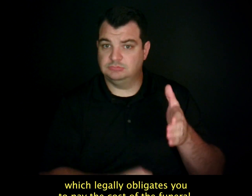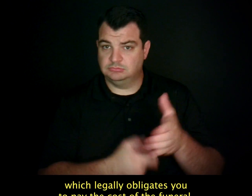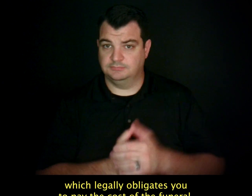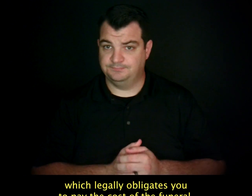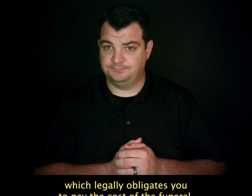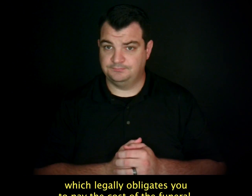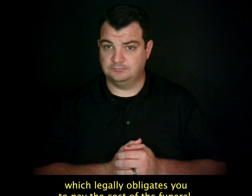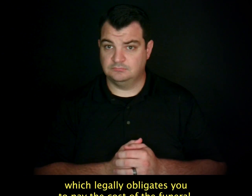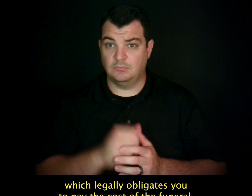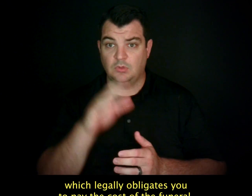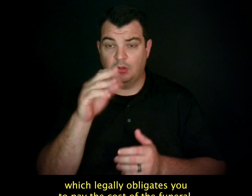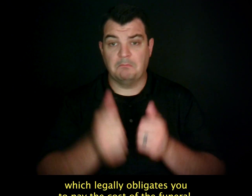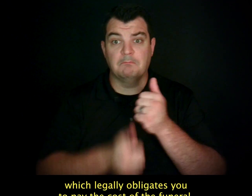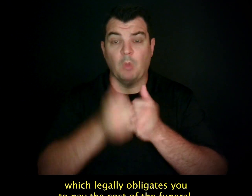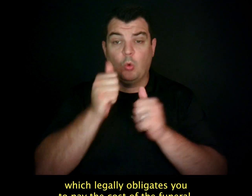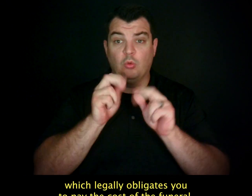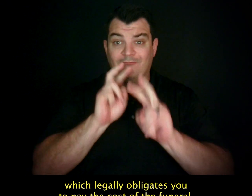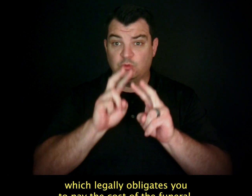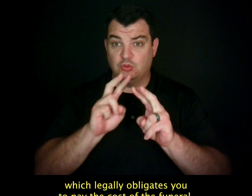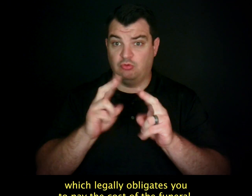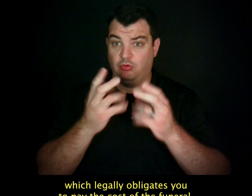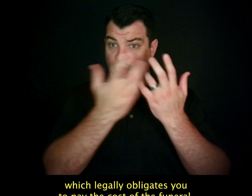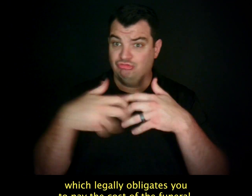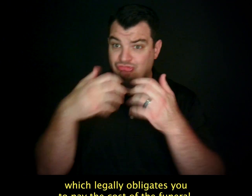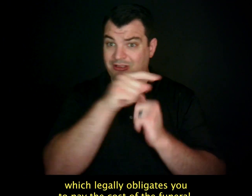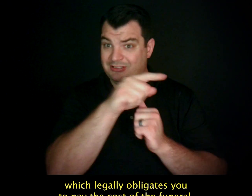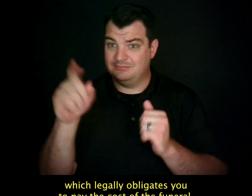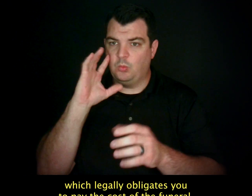which legally obligates you to pay the cost of the funeral.